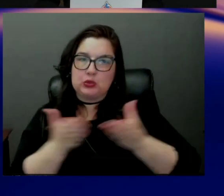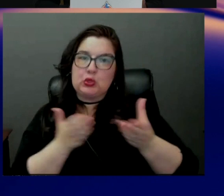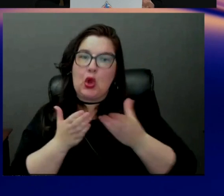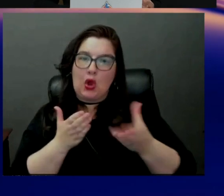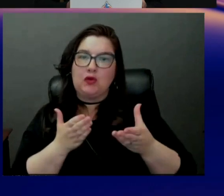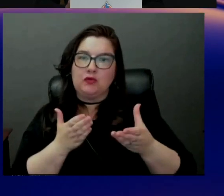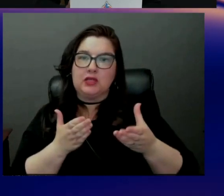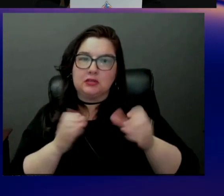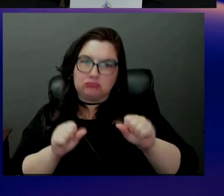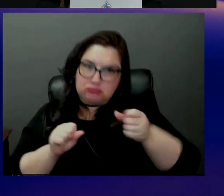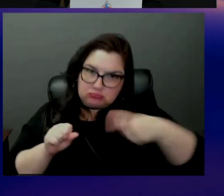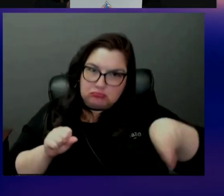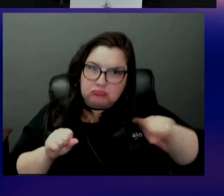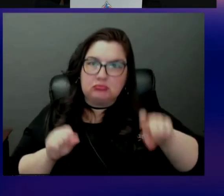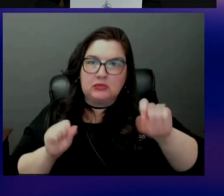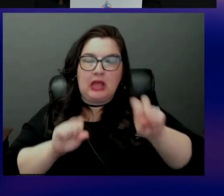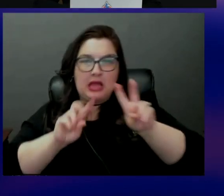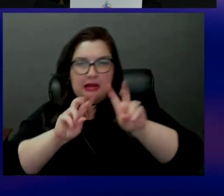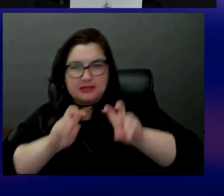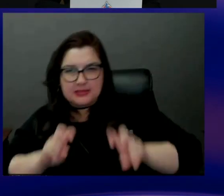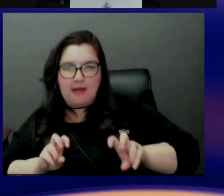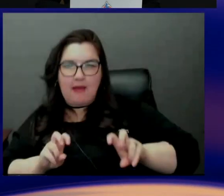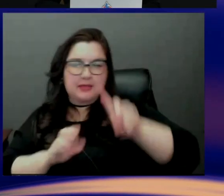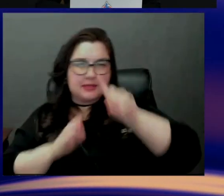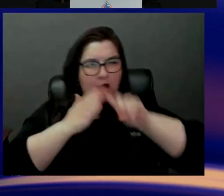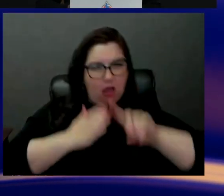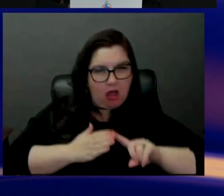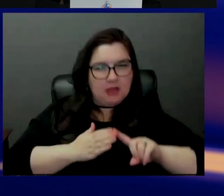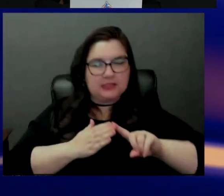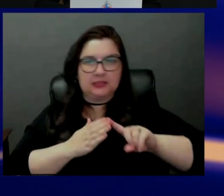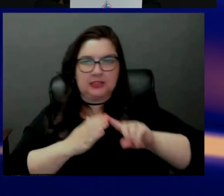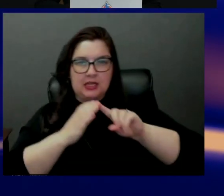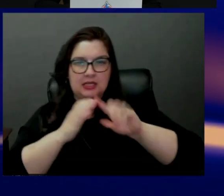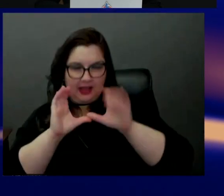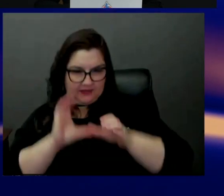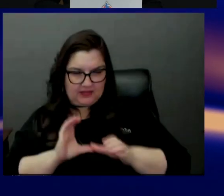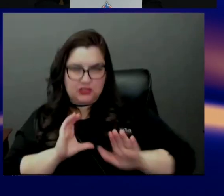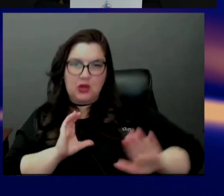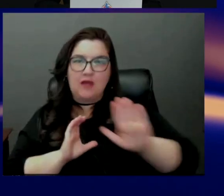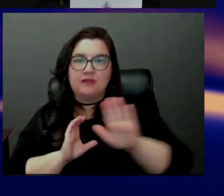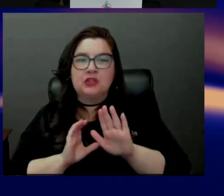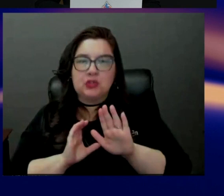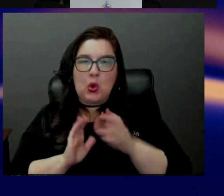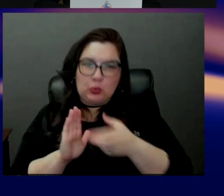to assess audit and evaluate the configurations of your resources and continuously monitors